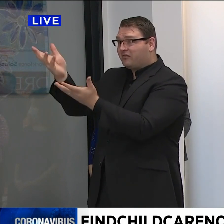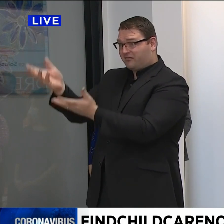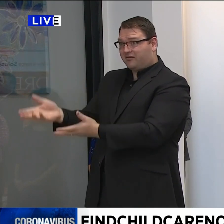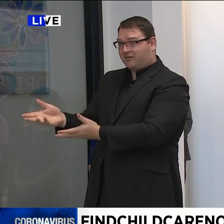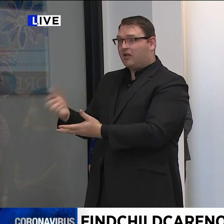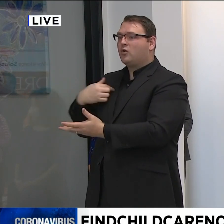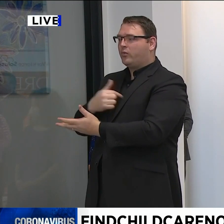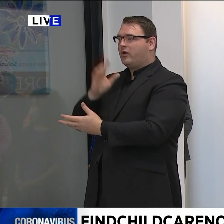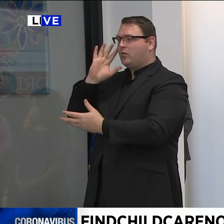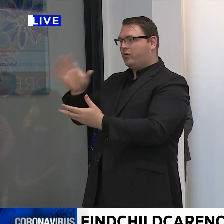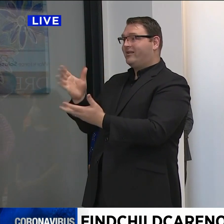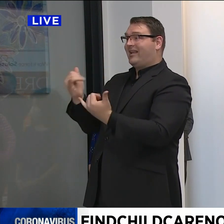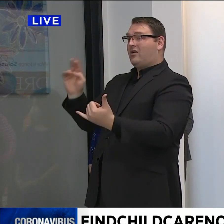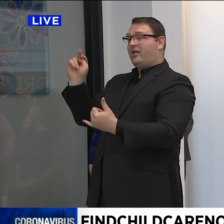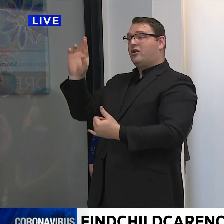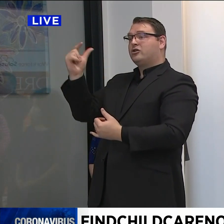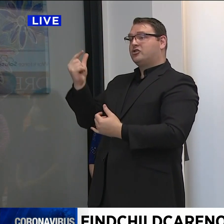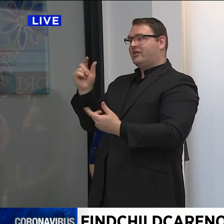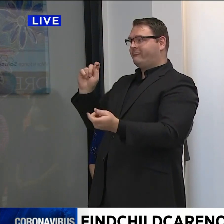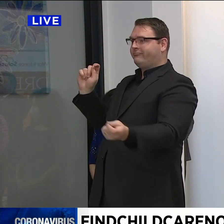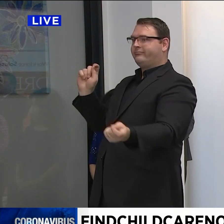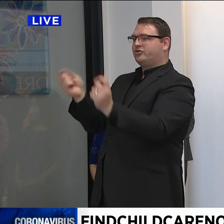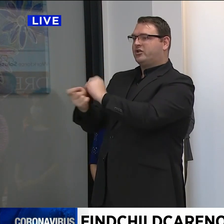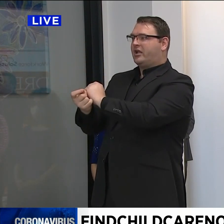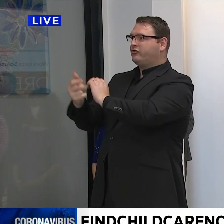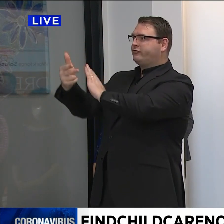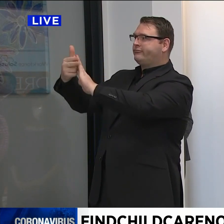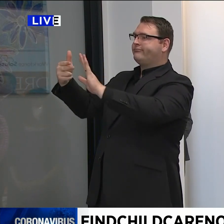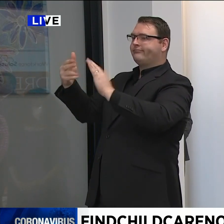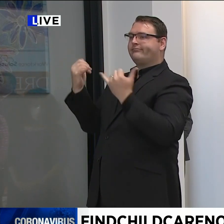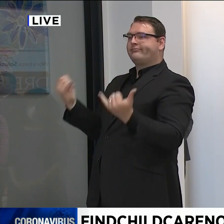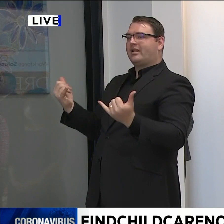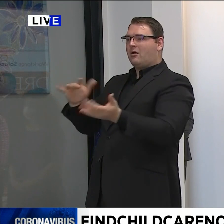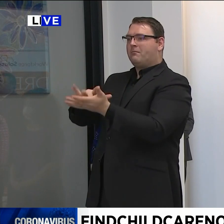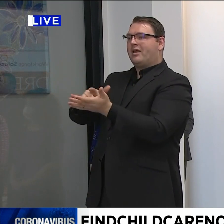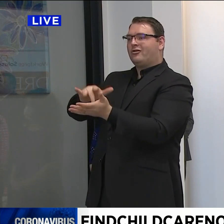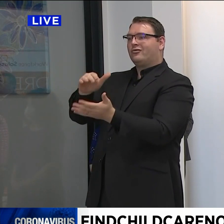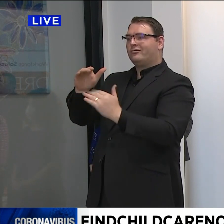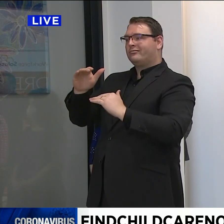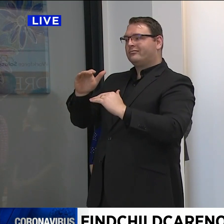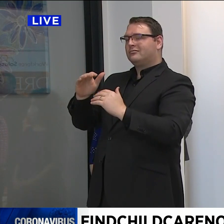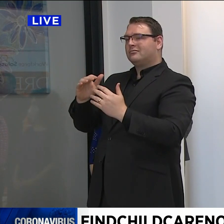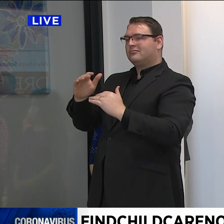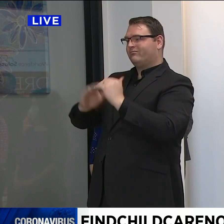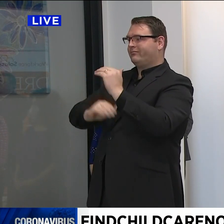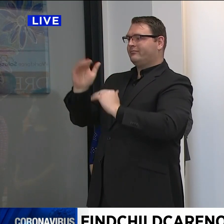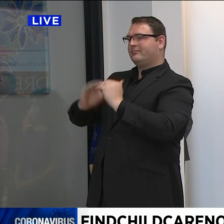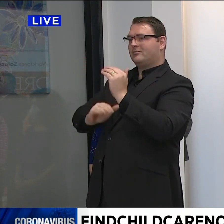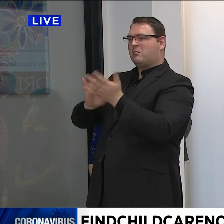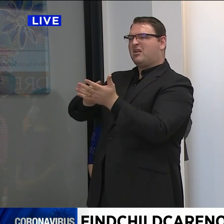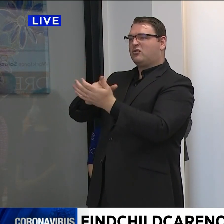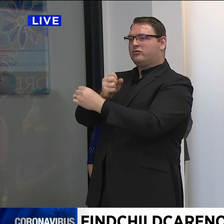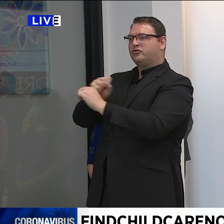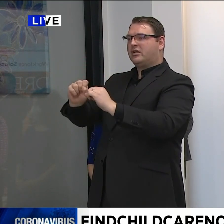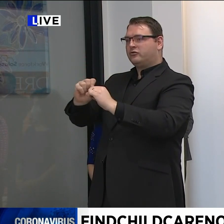it for for for for the purposes of of of our relationship with of of of our relationship with the federal government on the federal government on this so the federal This